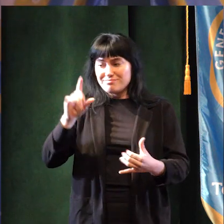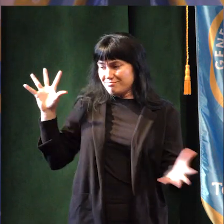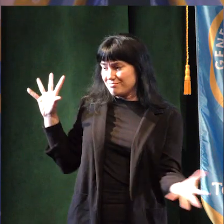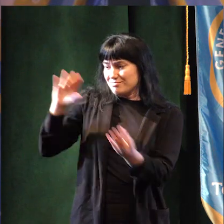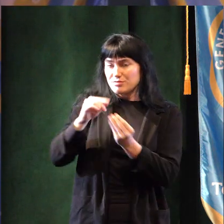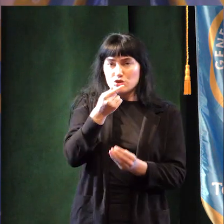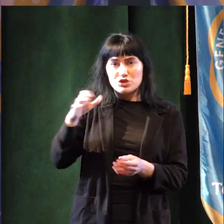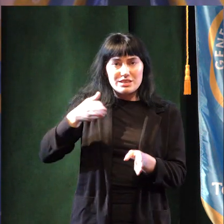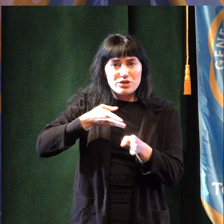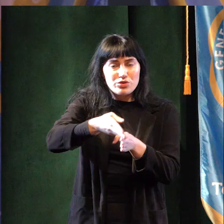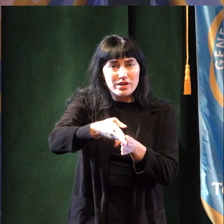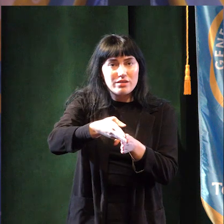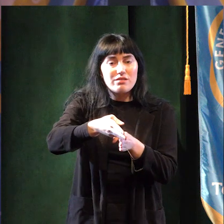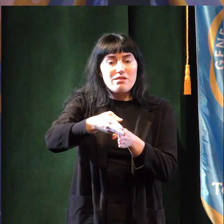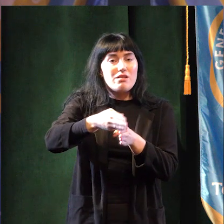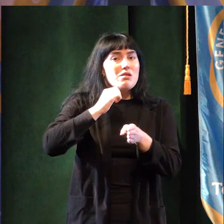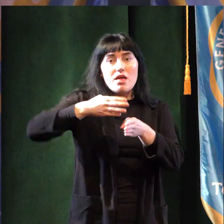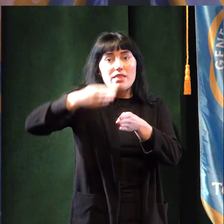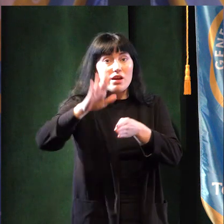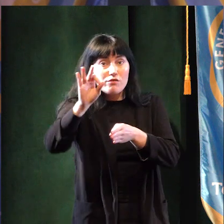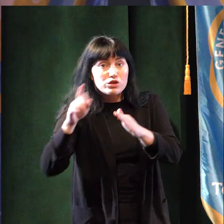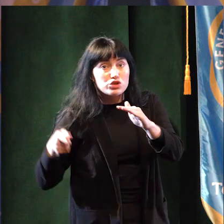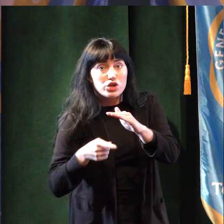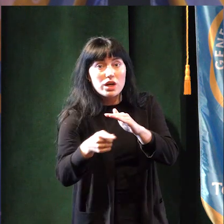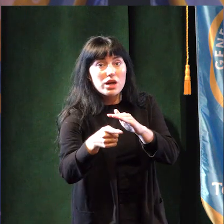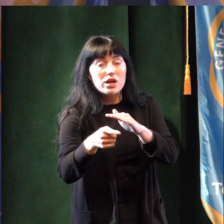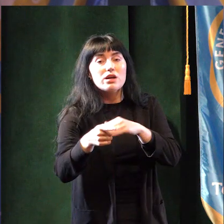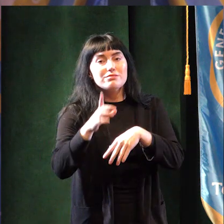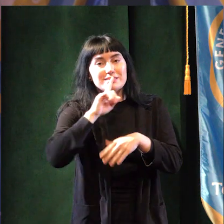culmination of your GCC career but it's not the end of your journey rather it's